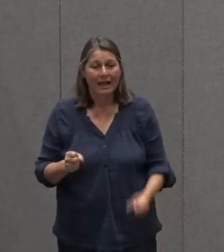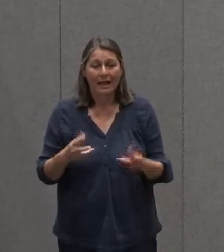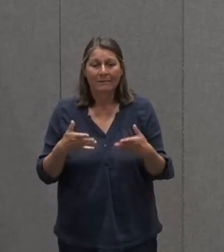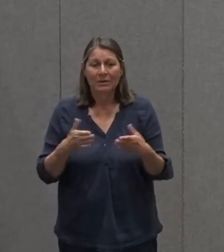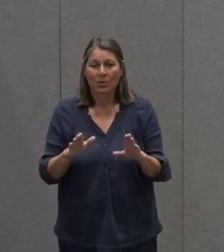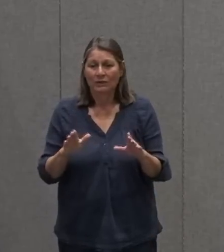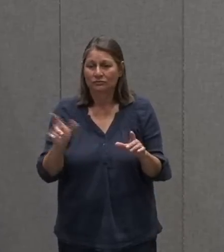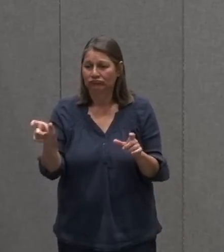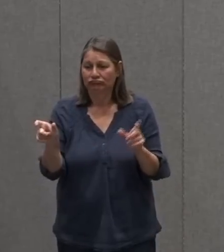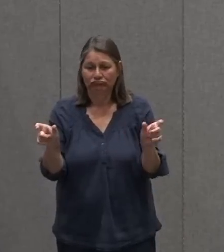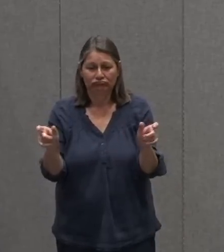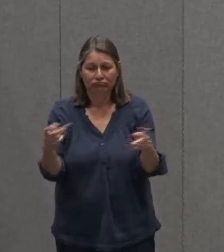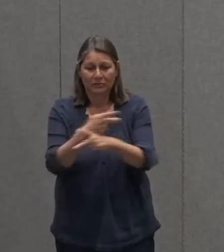I don't know yet, so let me count.